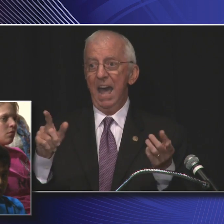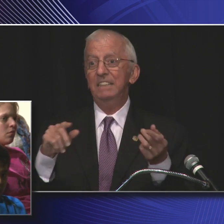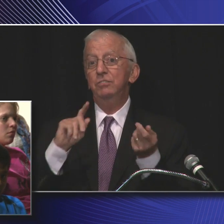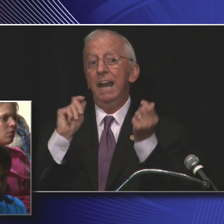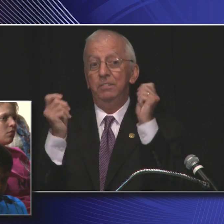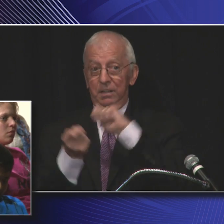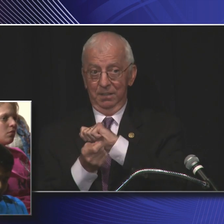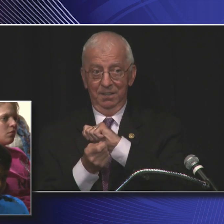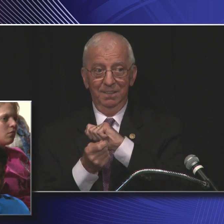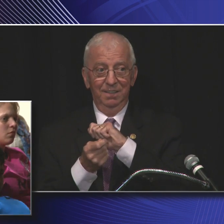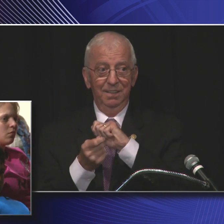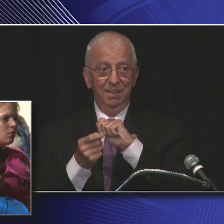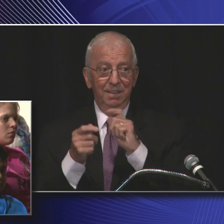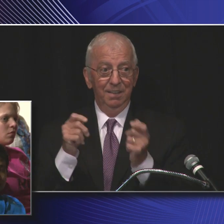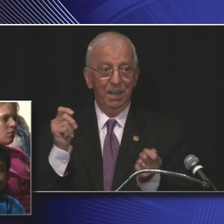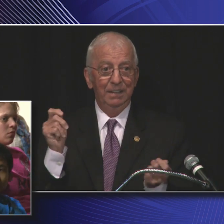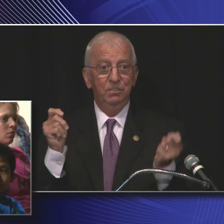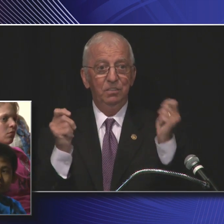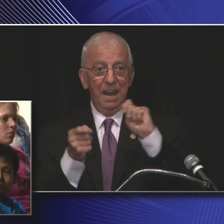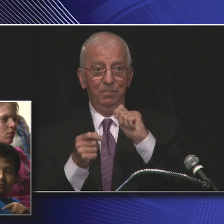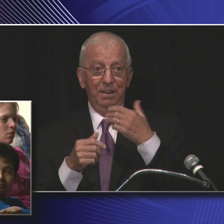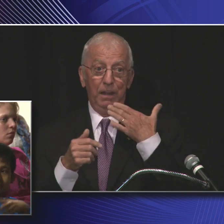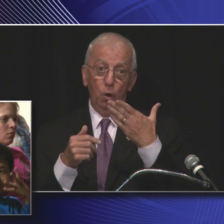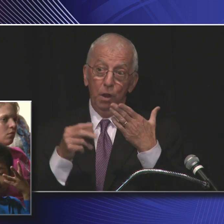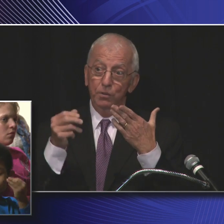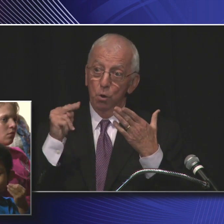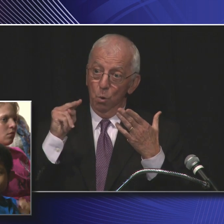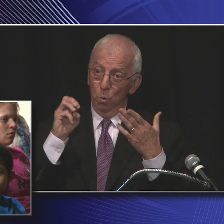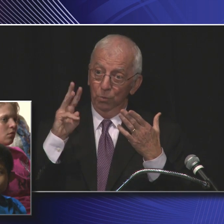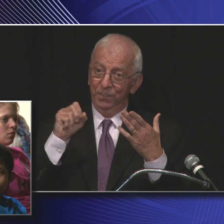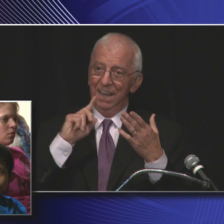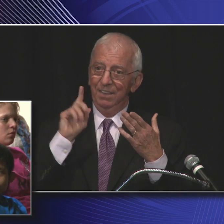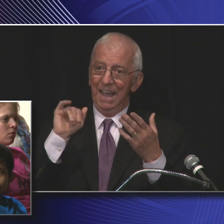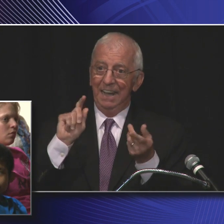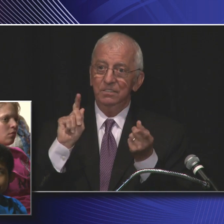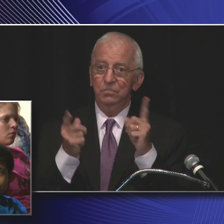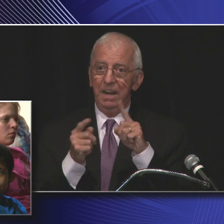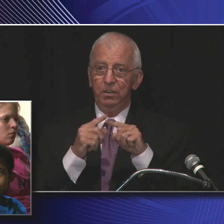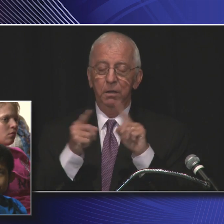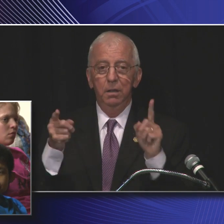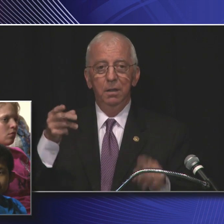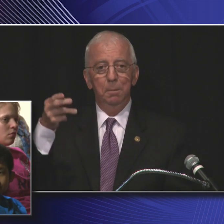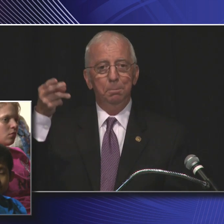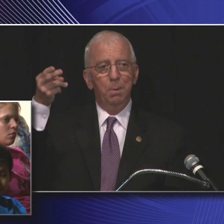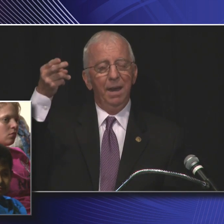That's changing. That's changing. The good news is that's changing.